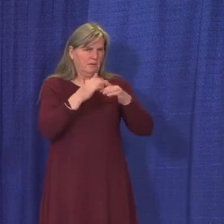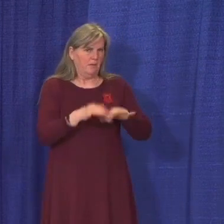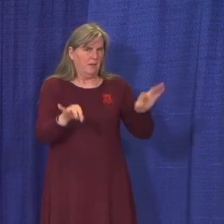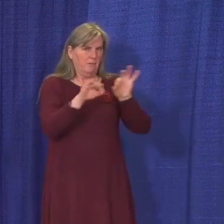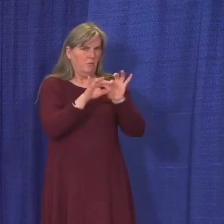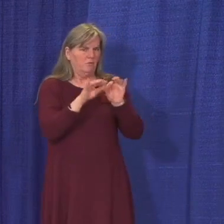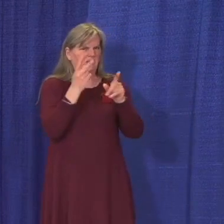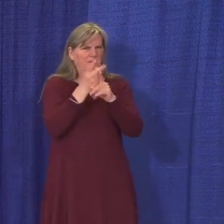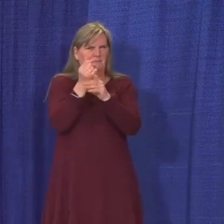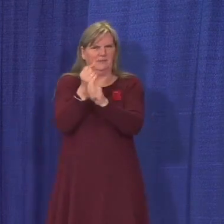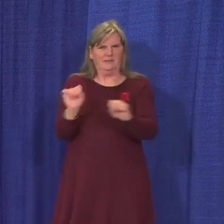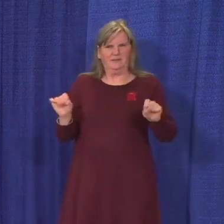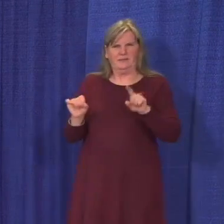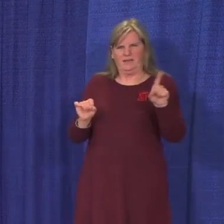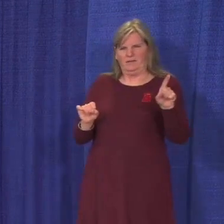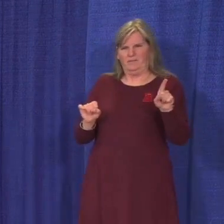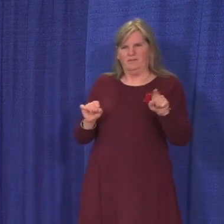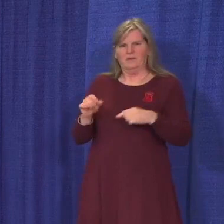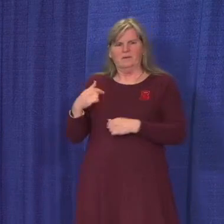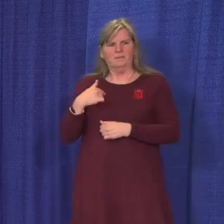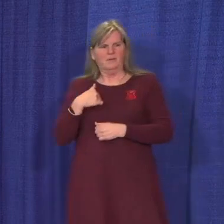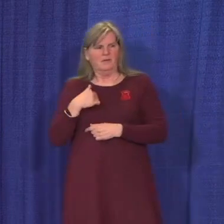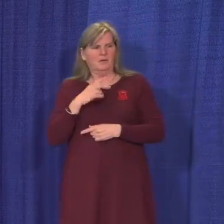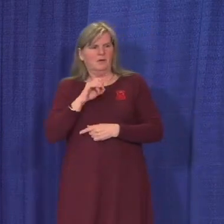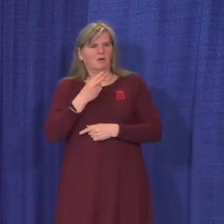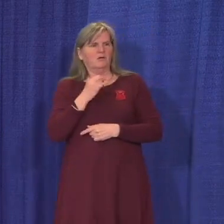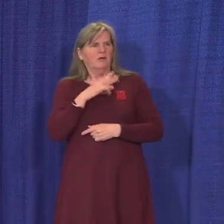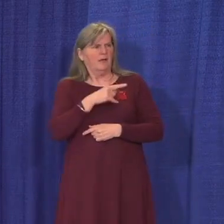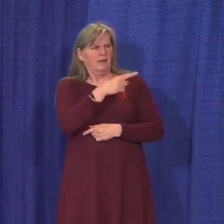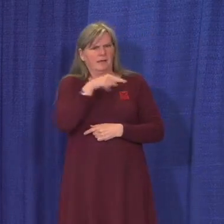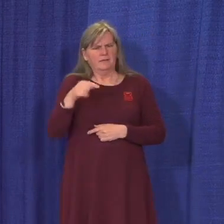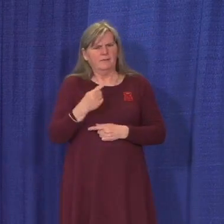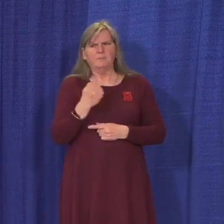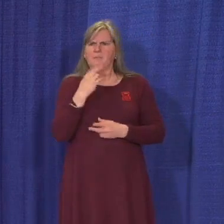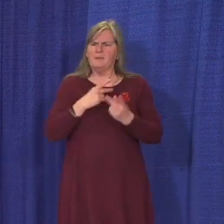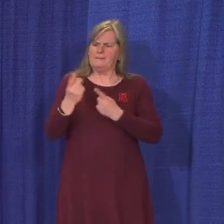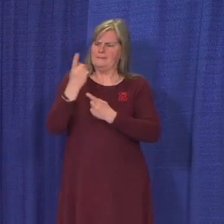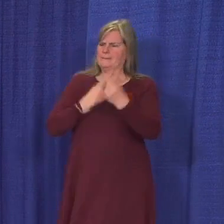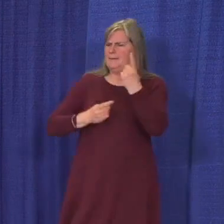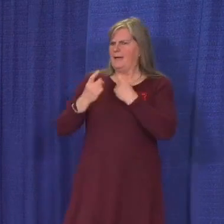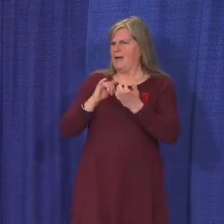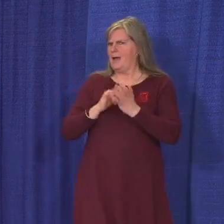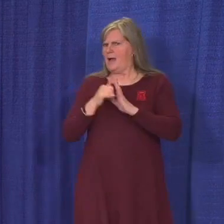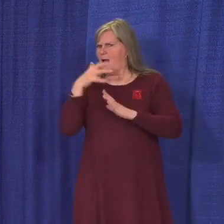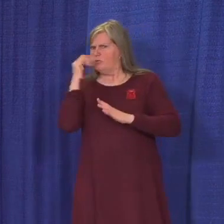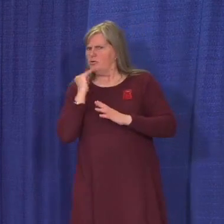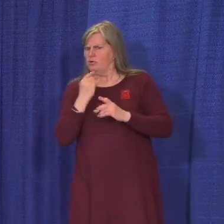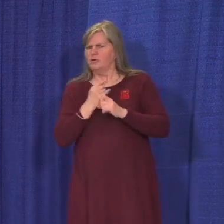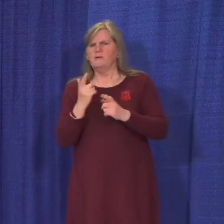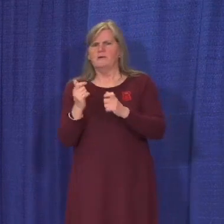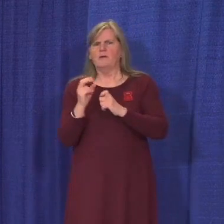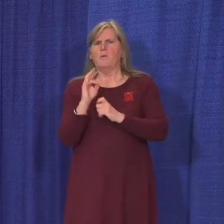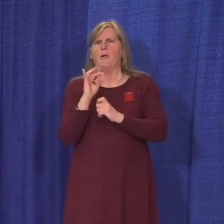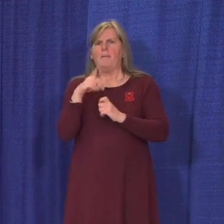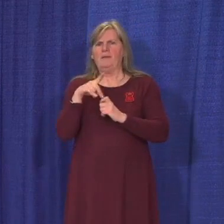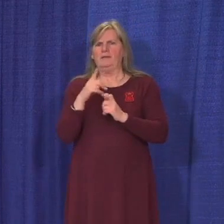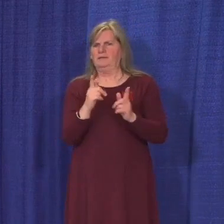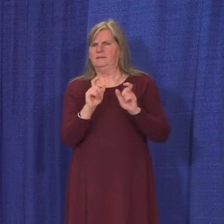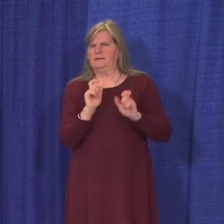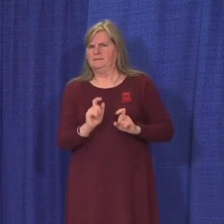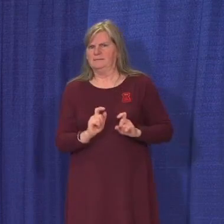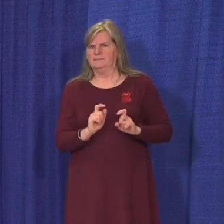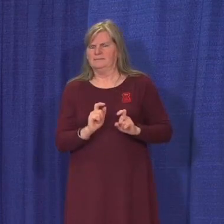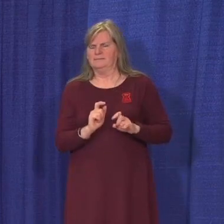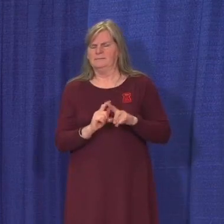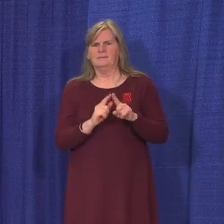at a dot, you know,.ca.